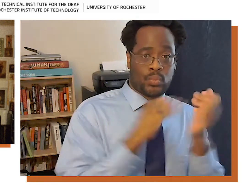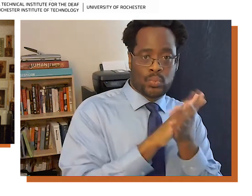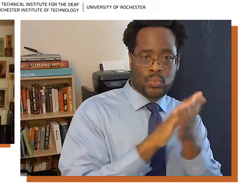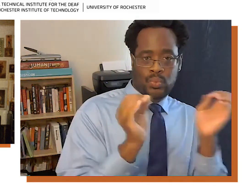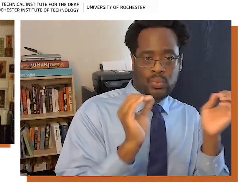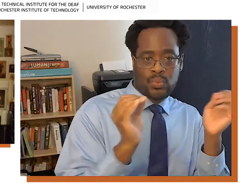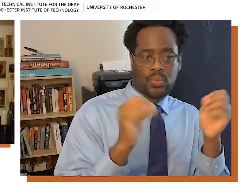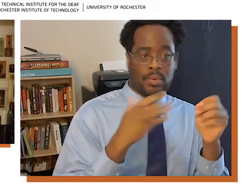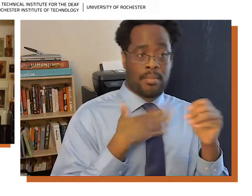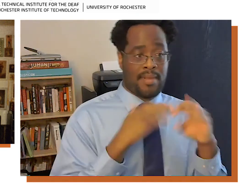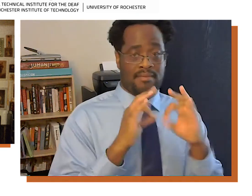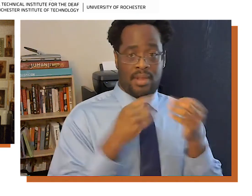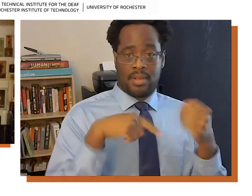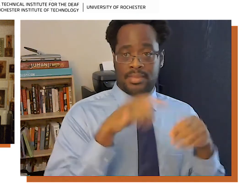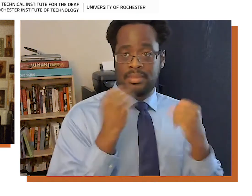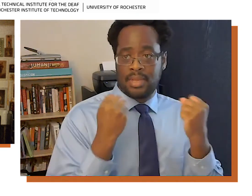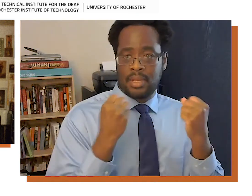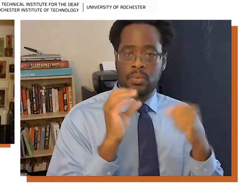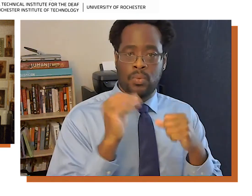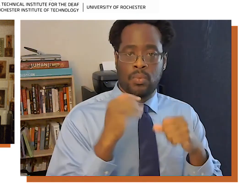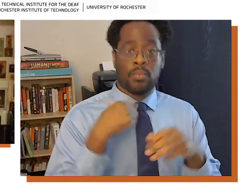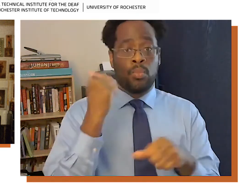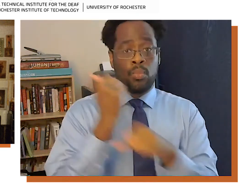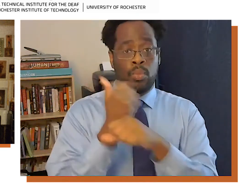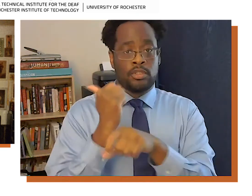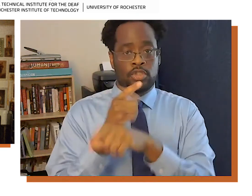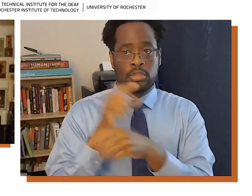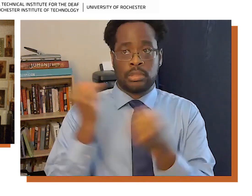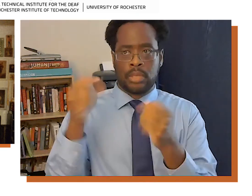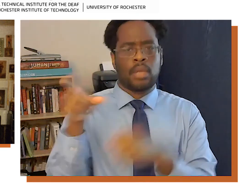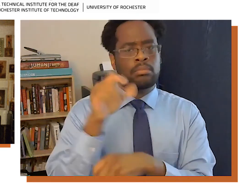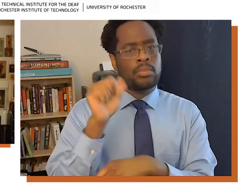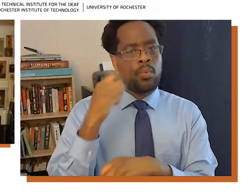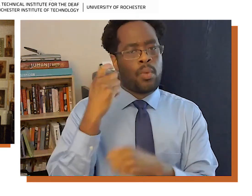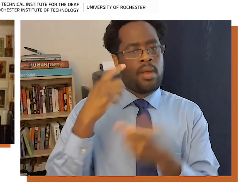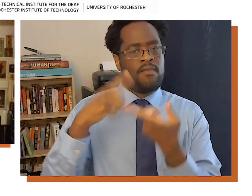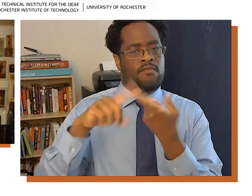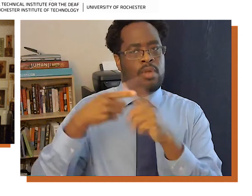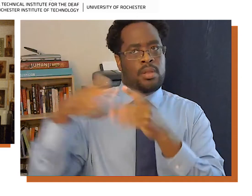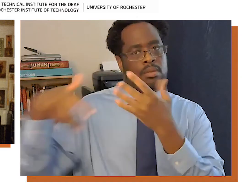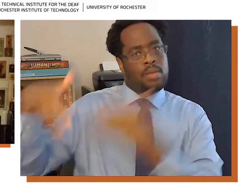but now I wasn't able to sign in school. My family did not sign at home.